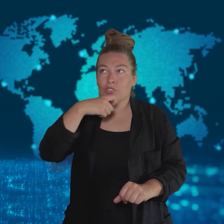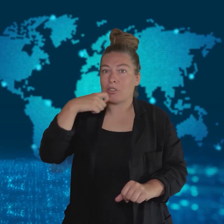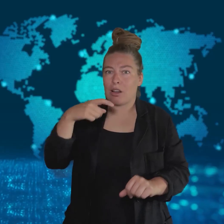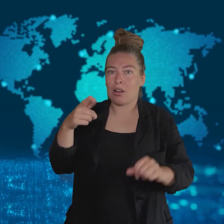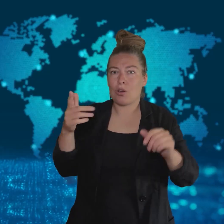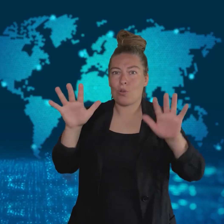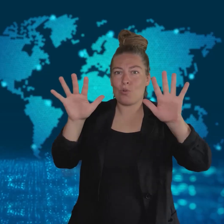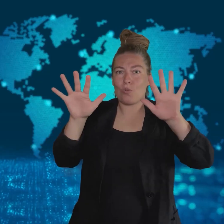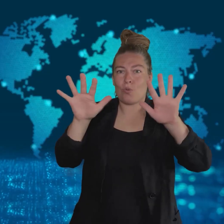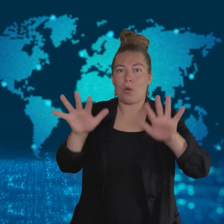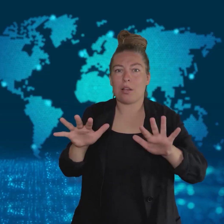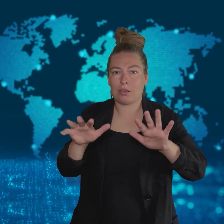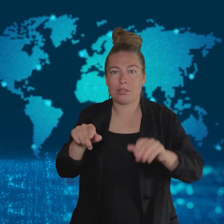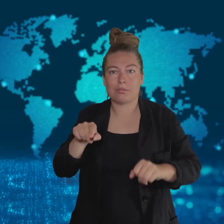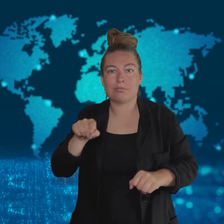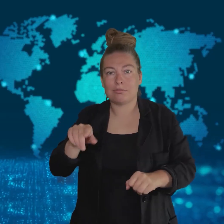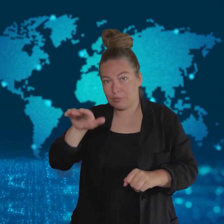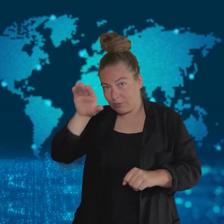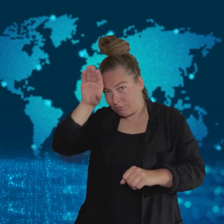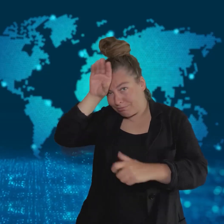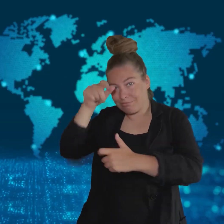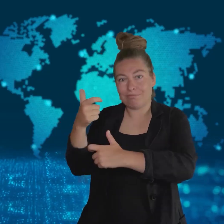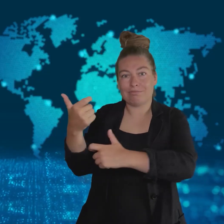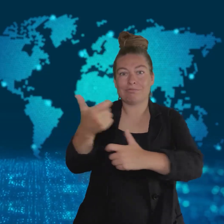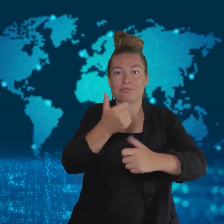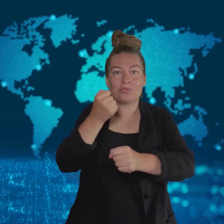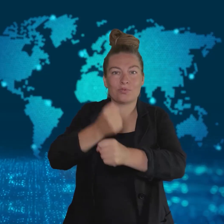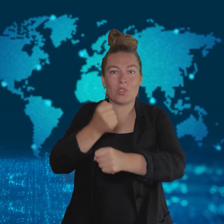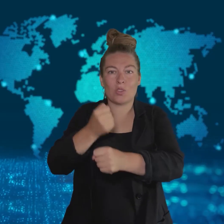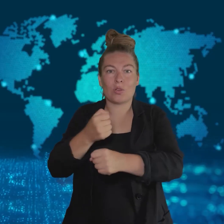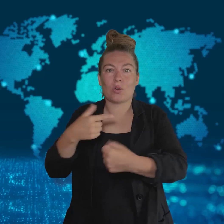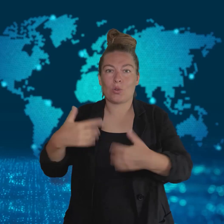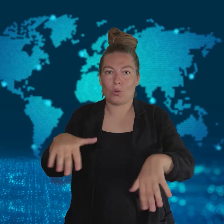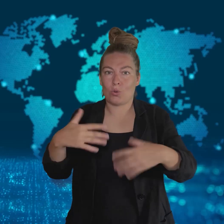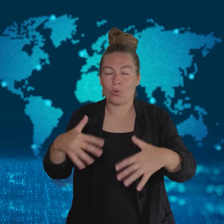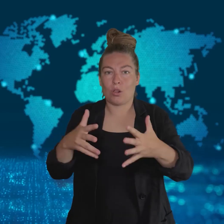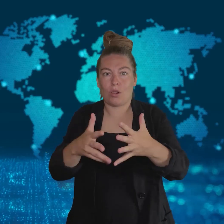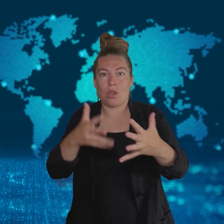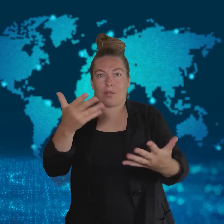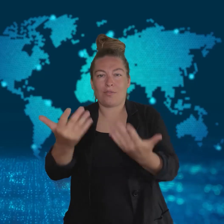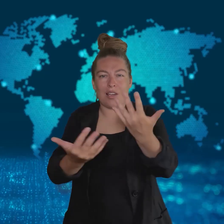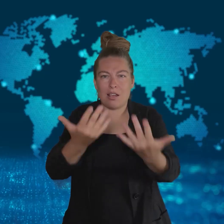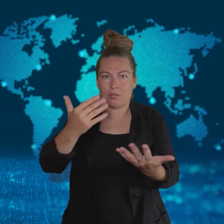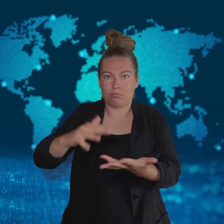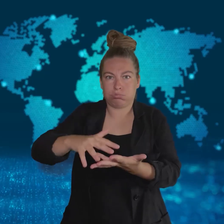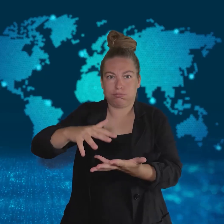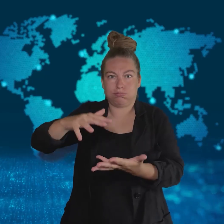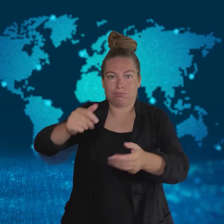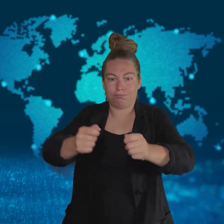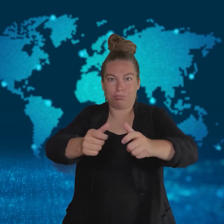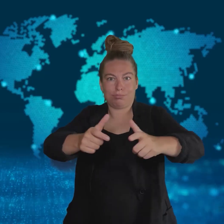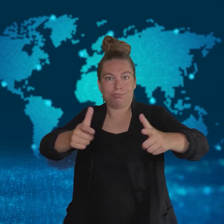Smoke spread across Canada.